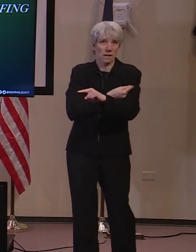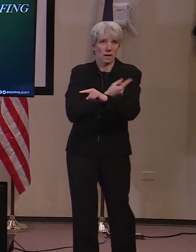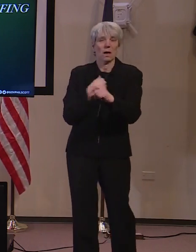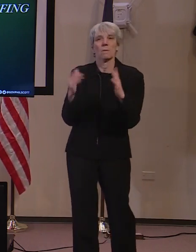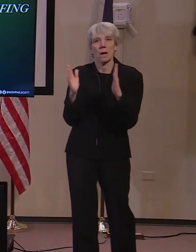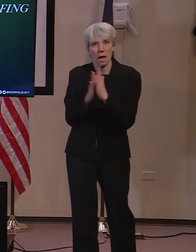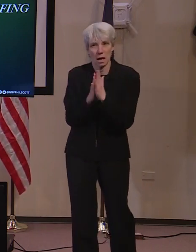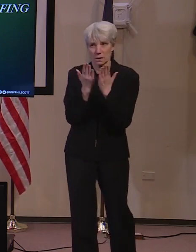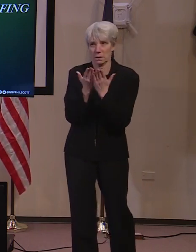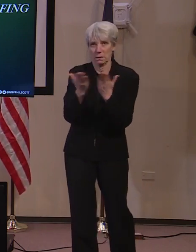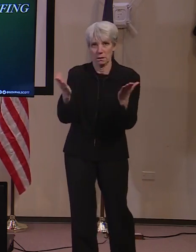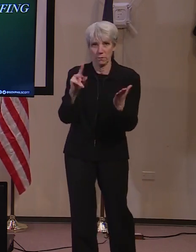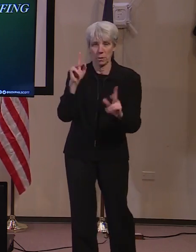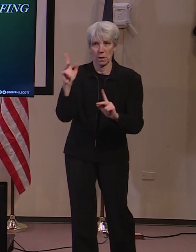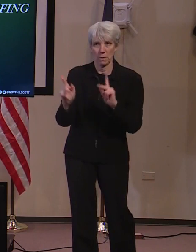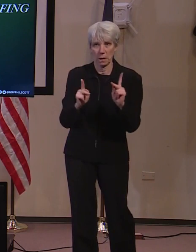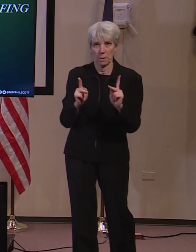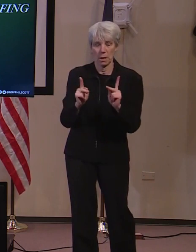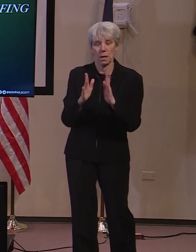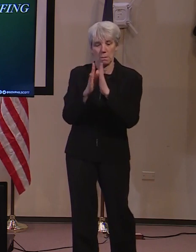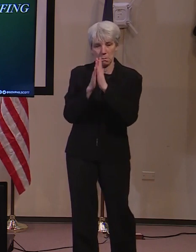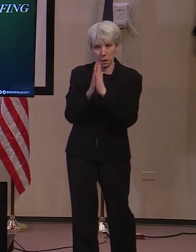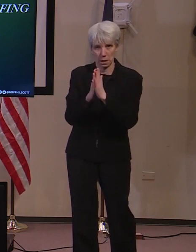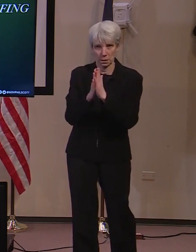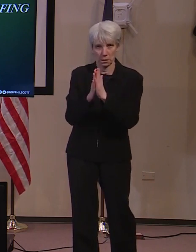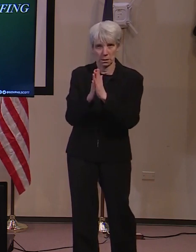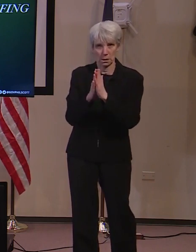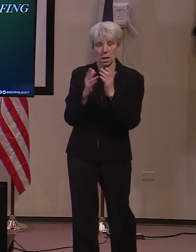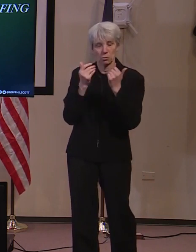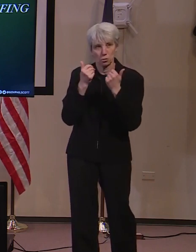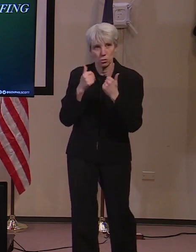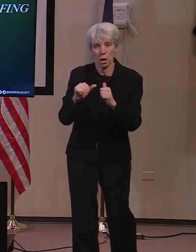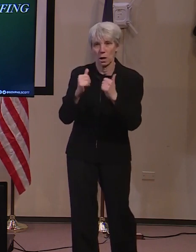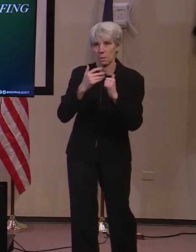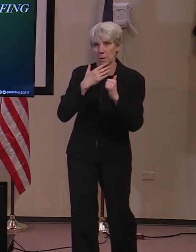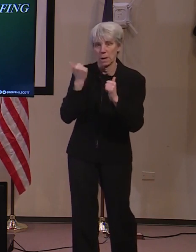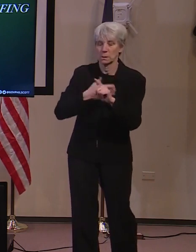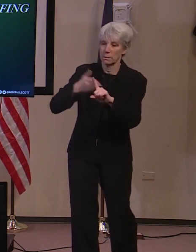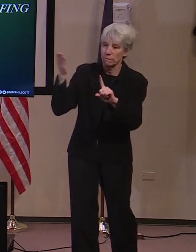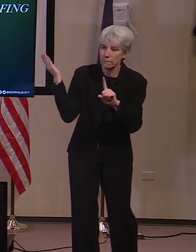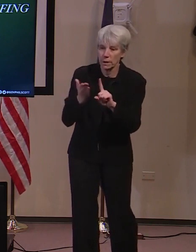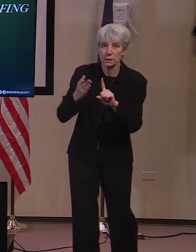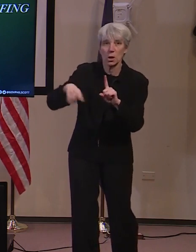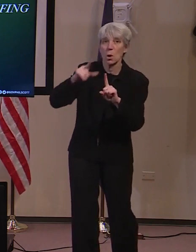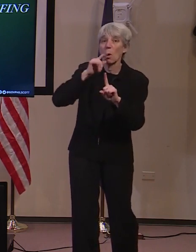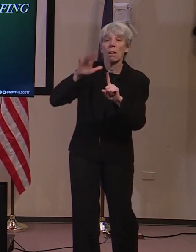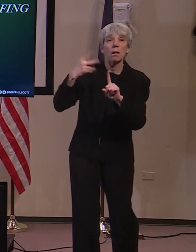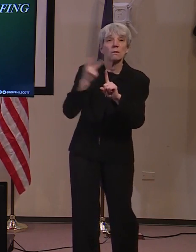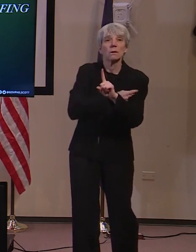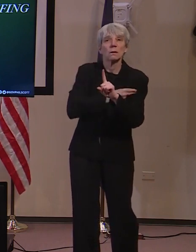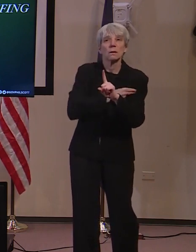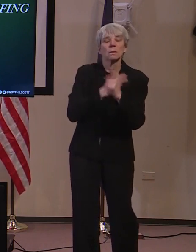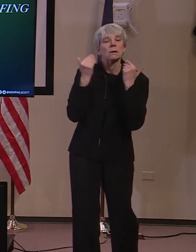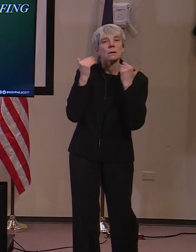I'm trying everything to convince Vermonters to please get vaccinated. It